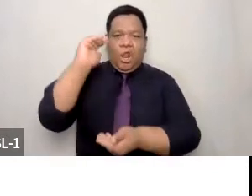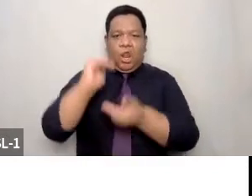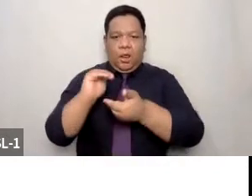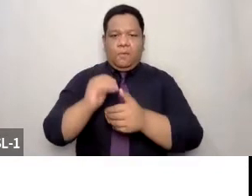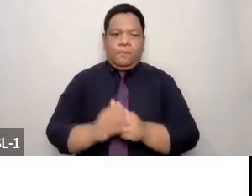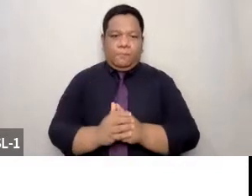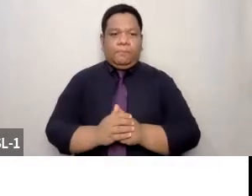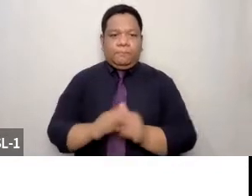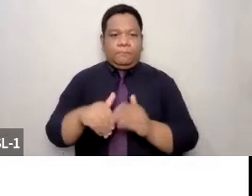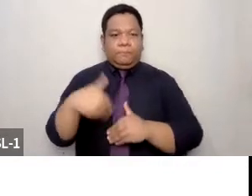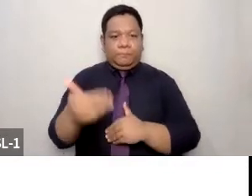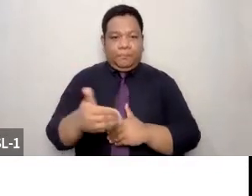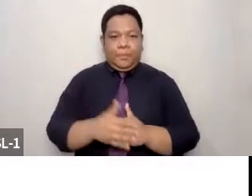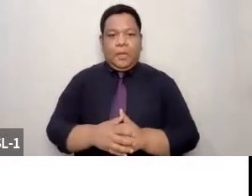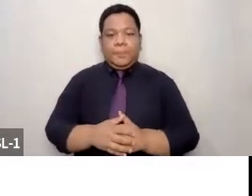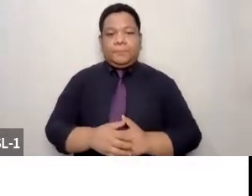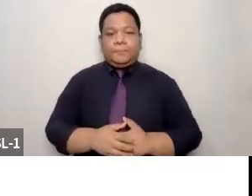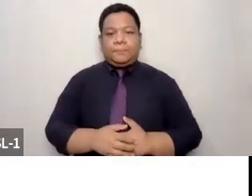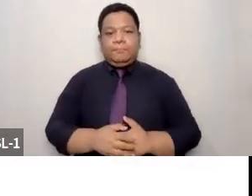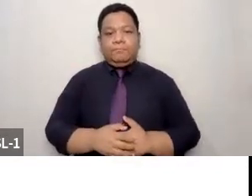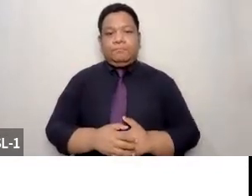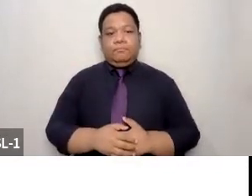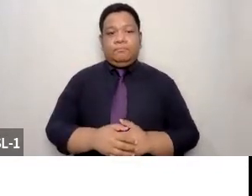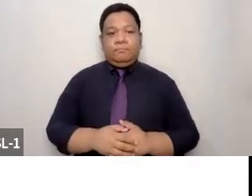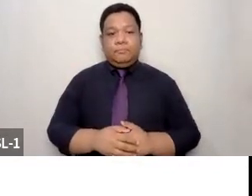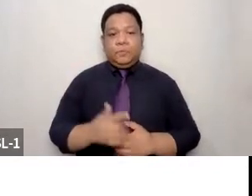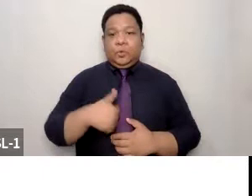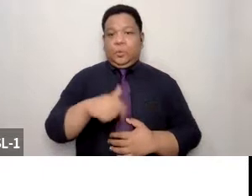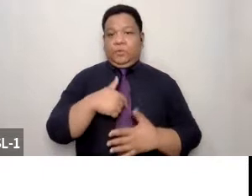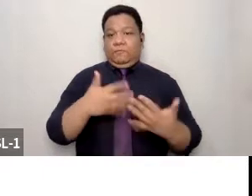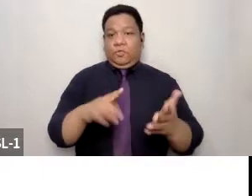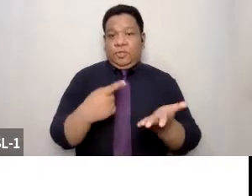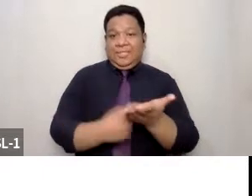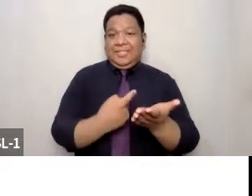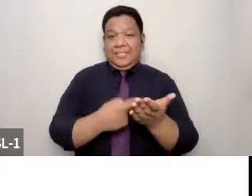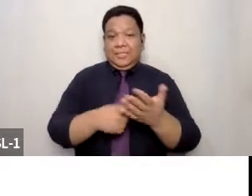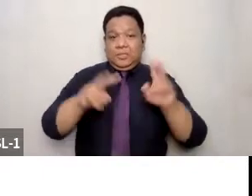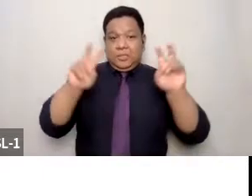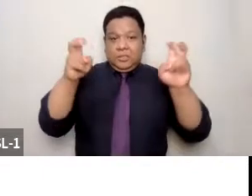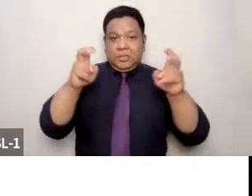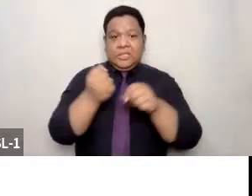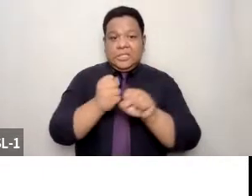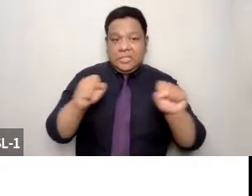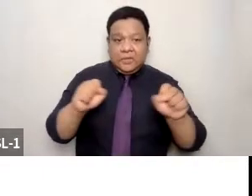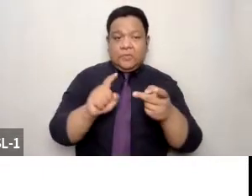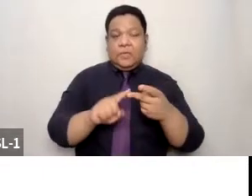So I tackled the safety immunogenicity efficacy and variants.